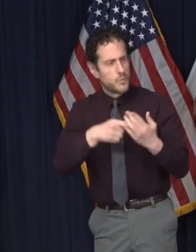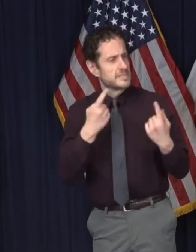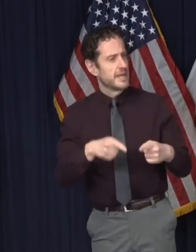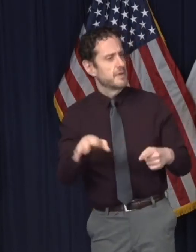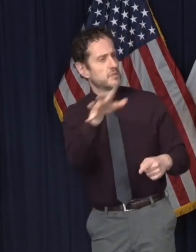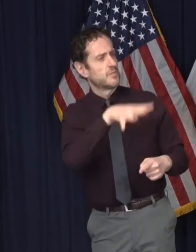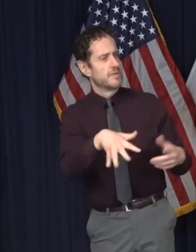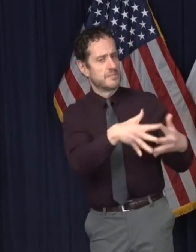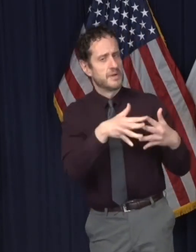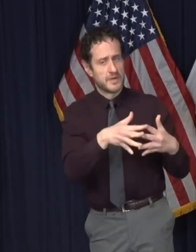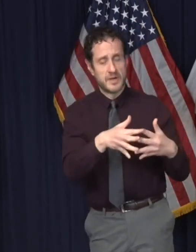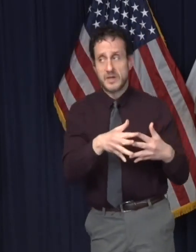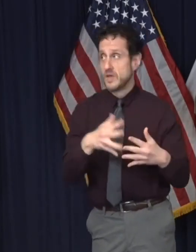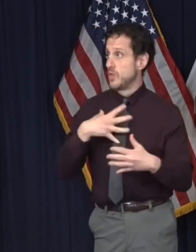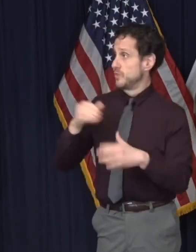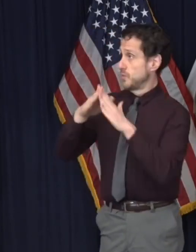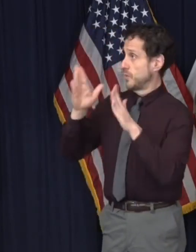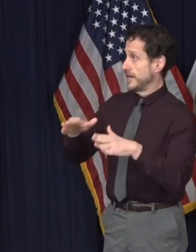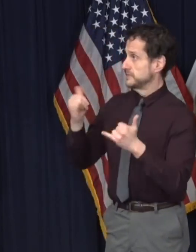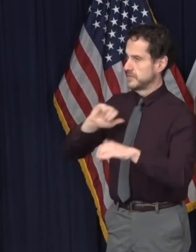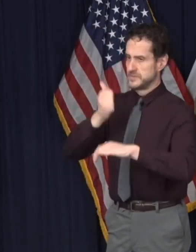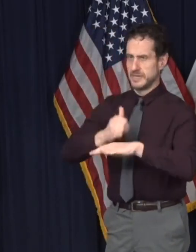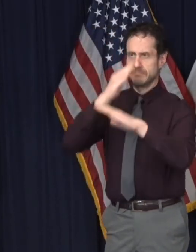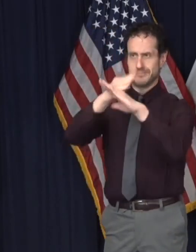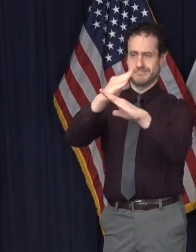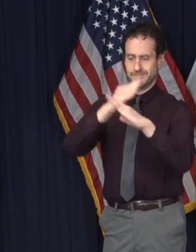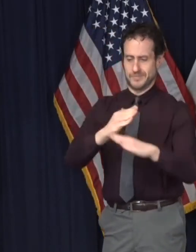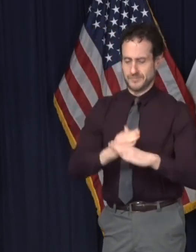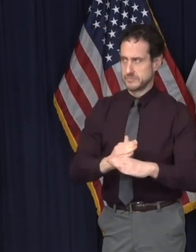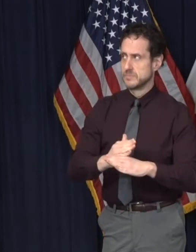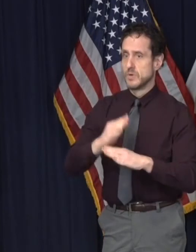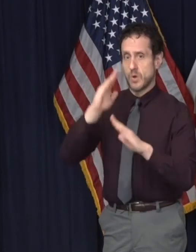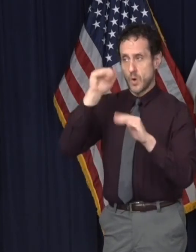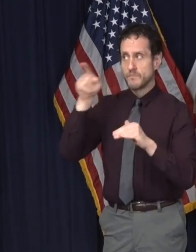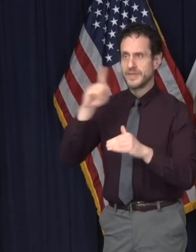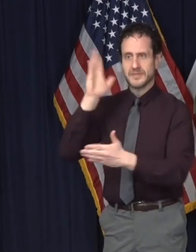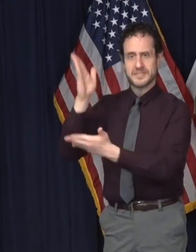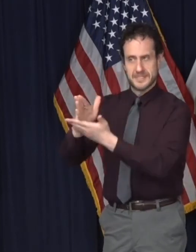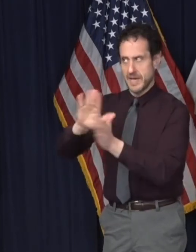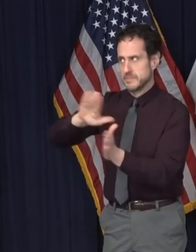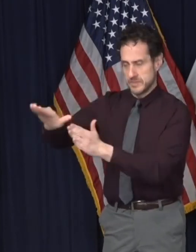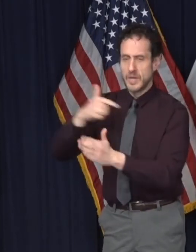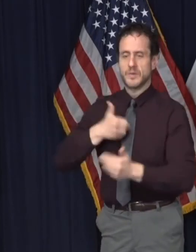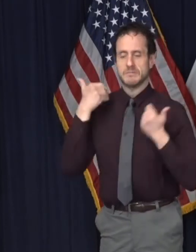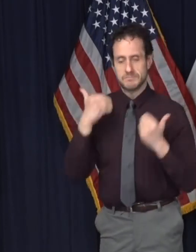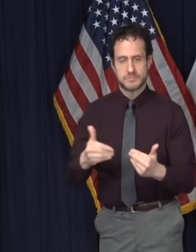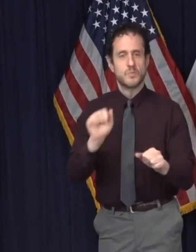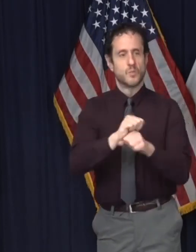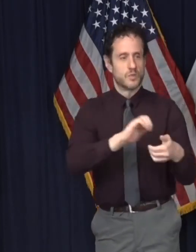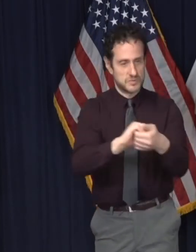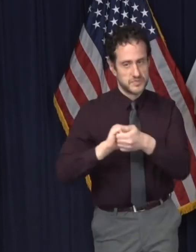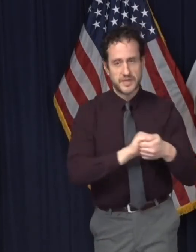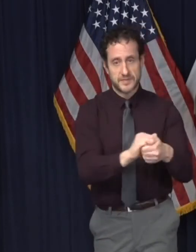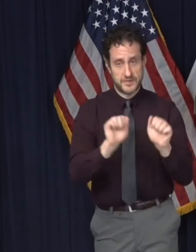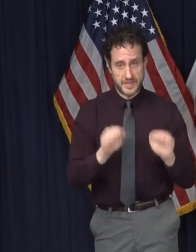ENCOURAGE THE WHITE HOUSE TO REMOVE THE OBSTACLES THAT ARE BLOCKING OUR PATH FORWARD AND TO WORK TOGETHER.